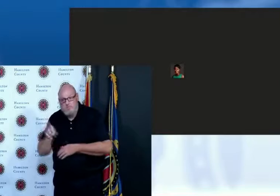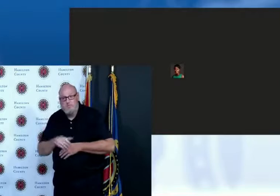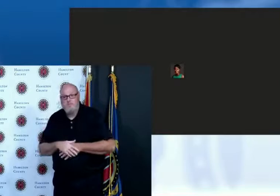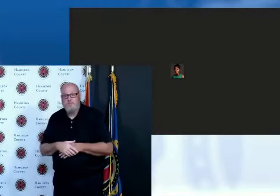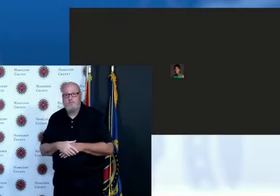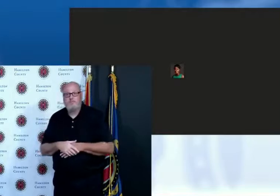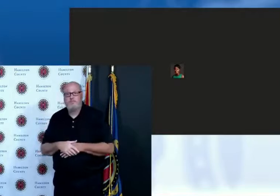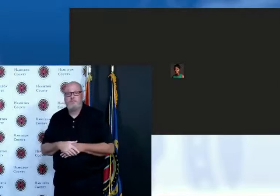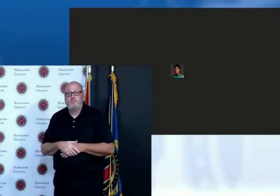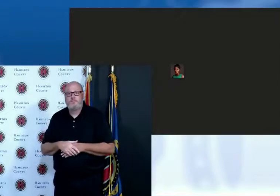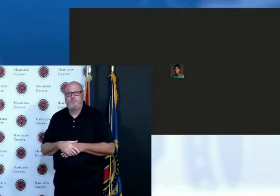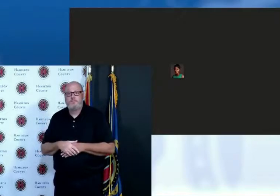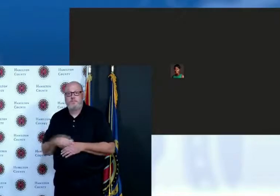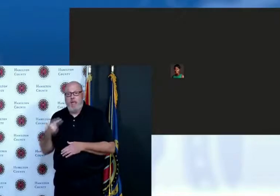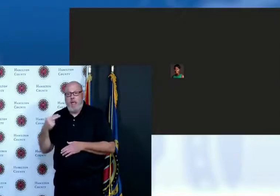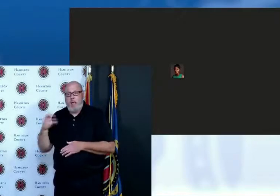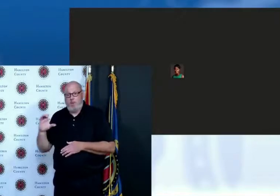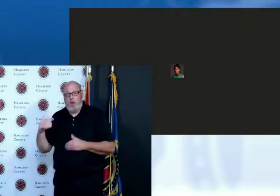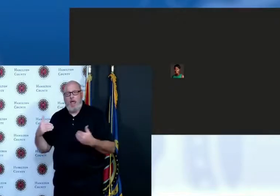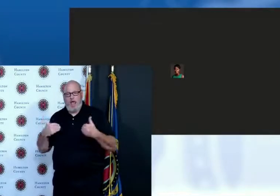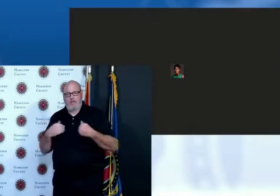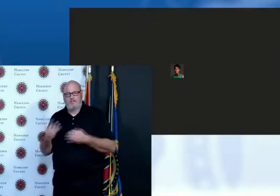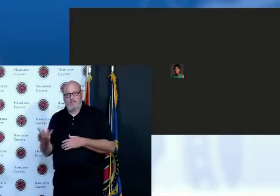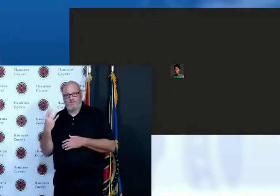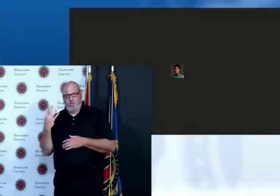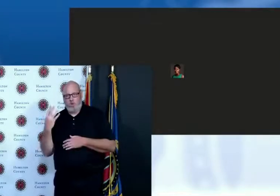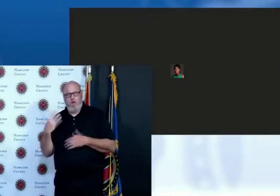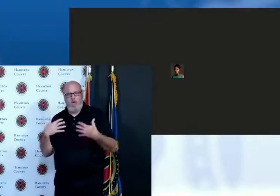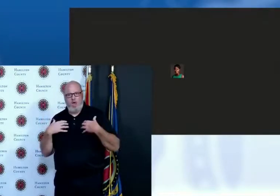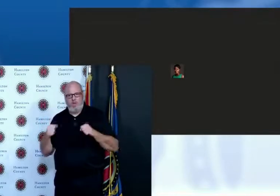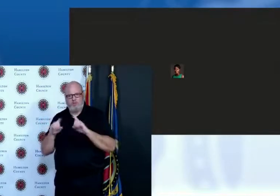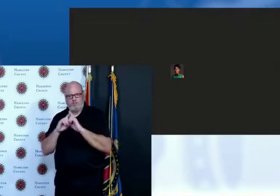set up there's four health departments in Hamilton County Cincinnati Public Schools falls under the